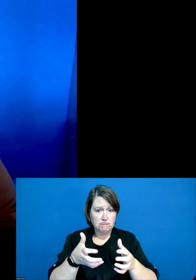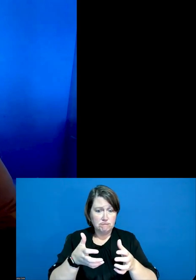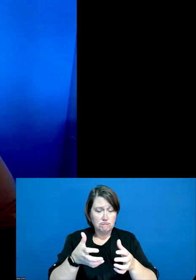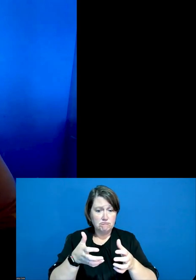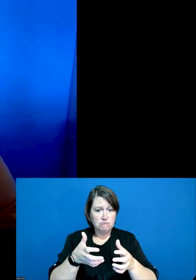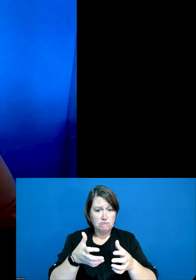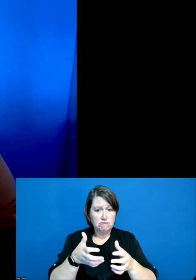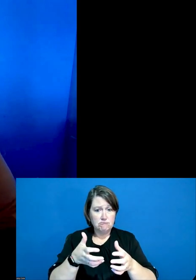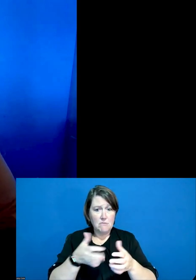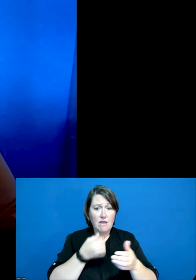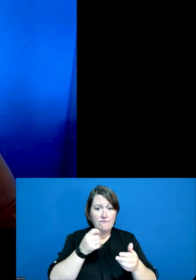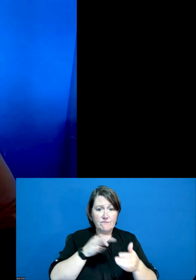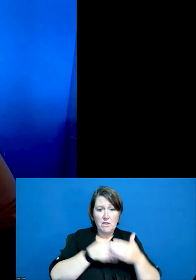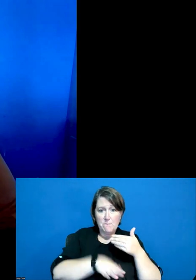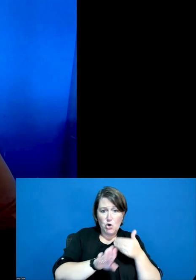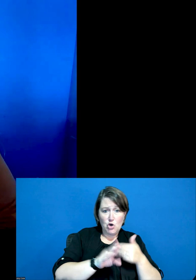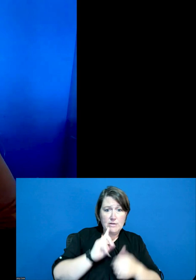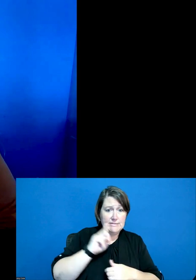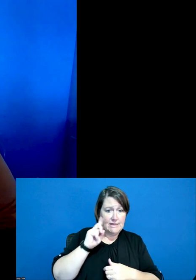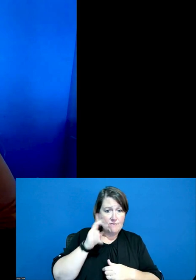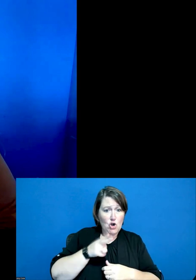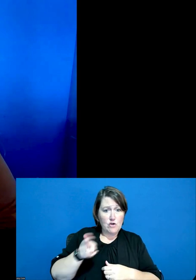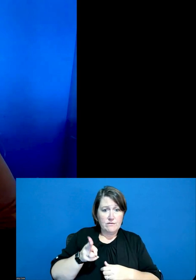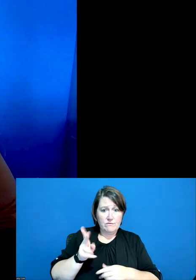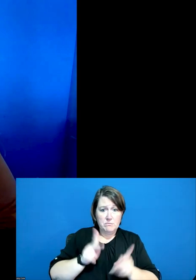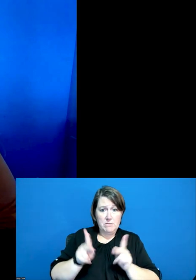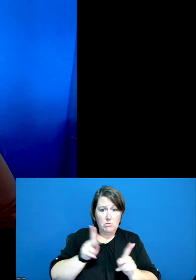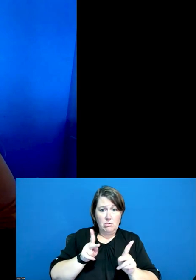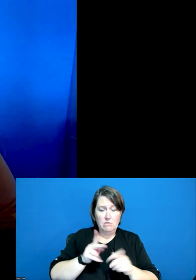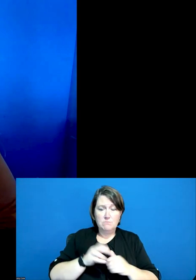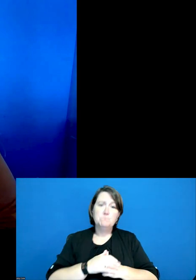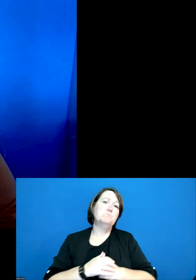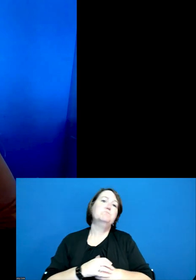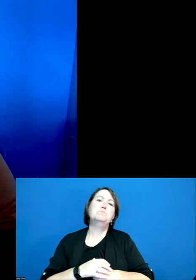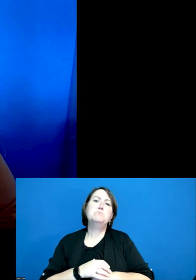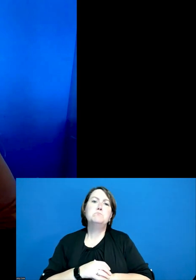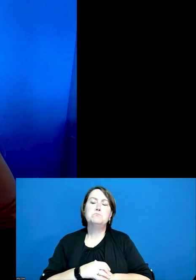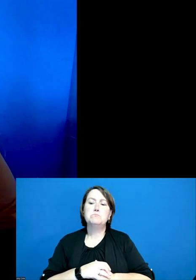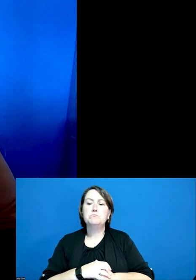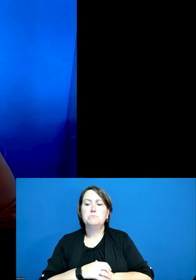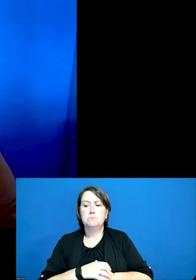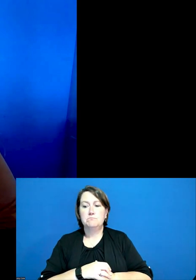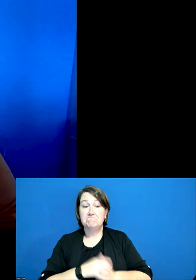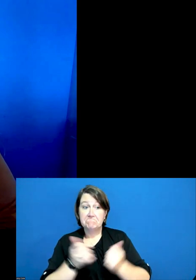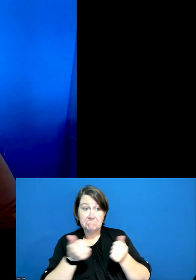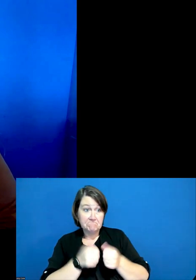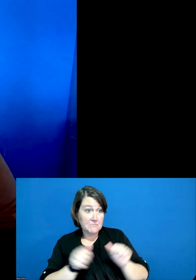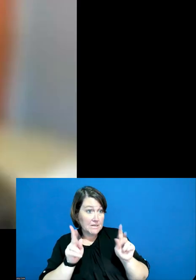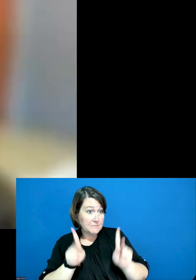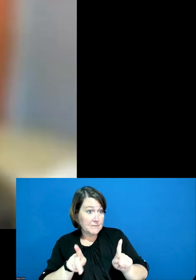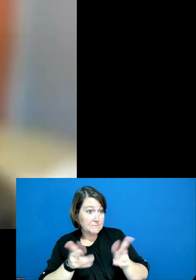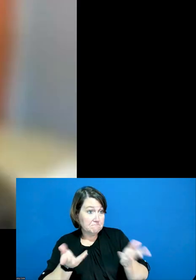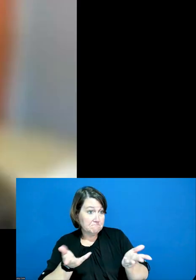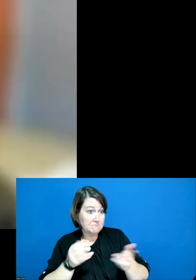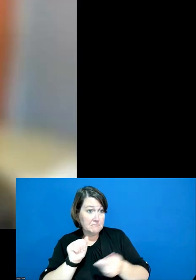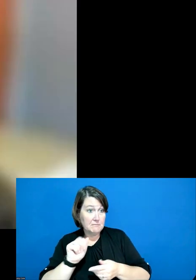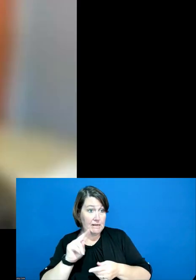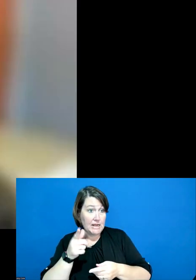the birthing death and heart of hearing people? Anyone? Angela, do you want to take that?